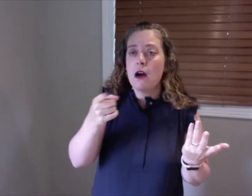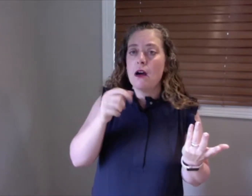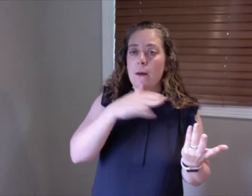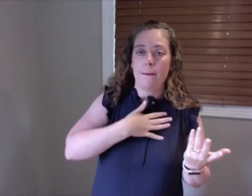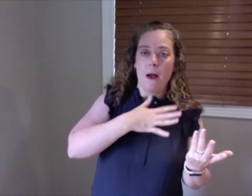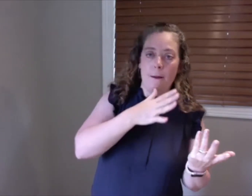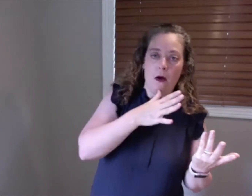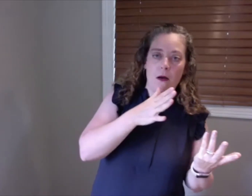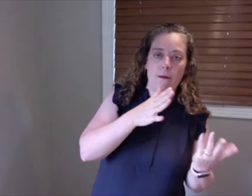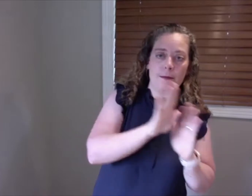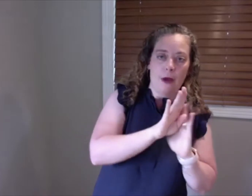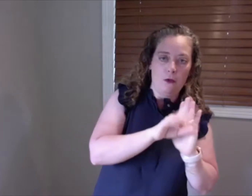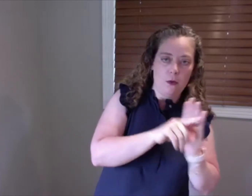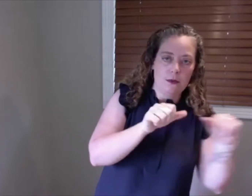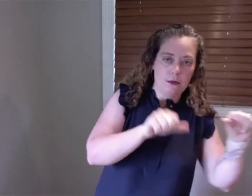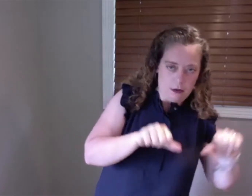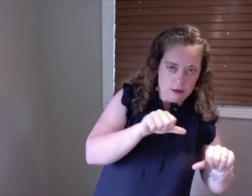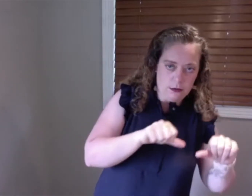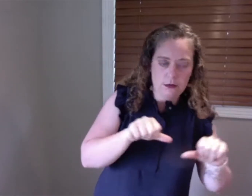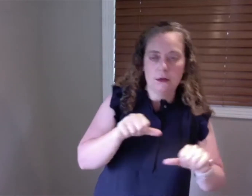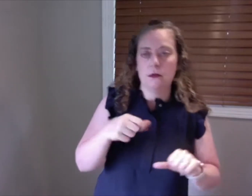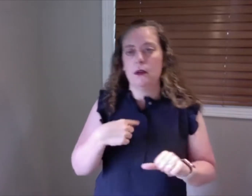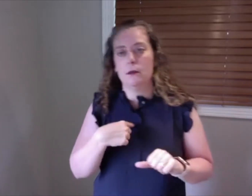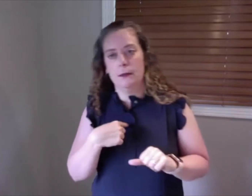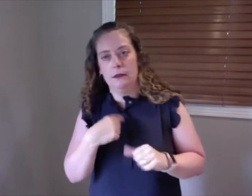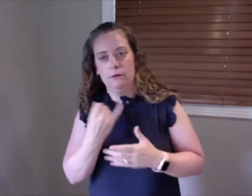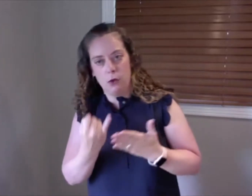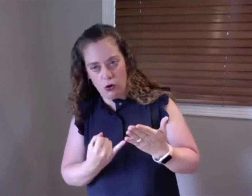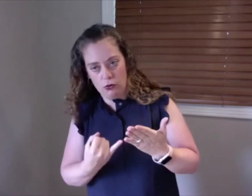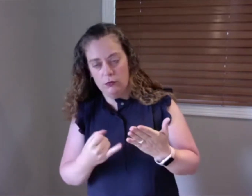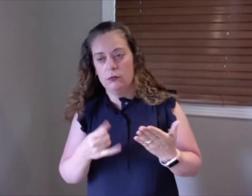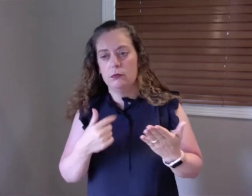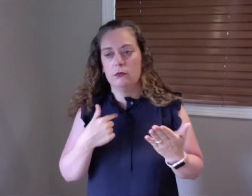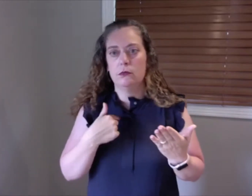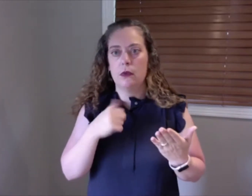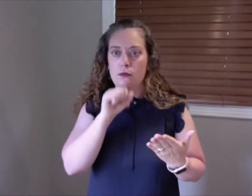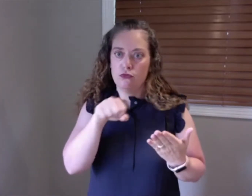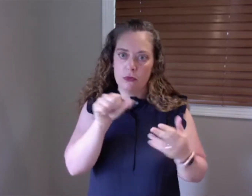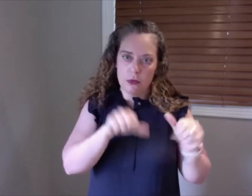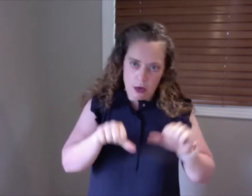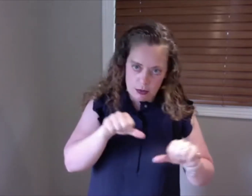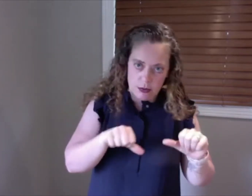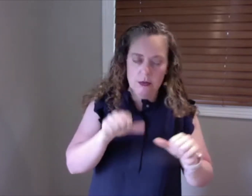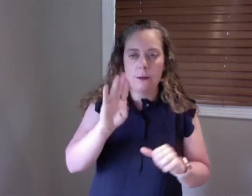to decide what I wanted to do. My mom who has a background in science